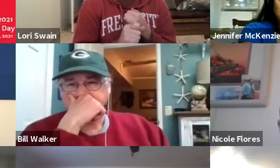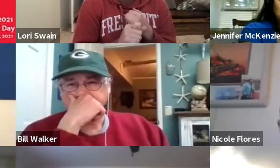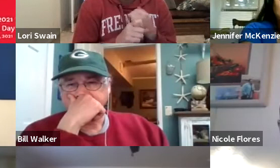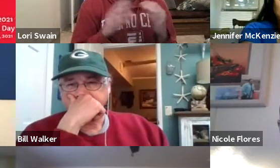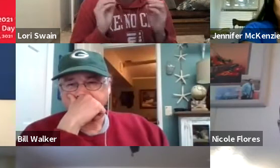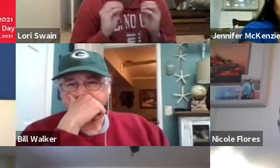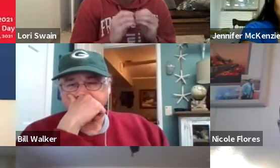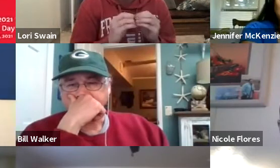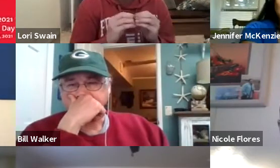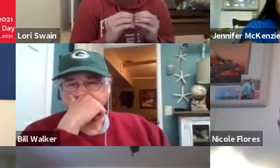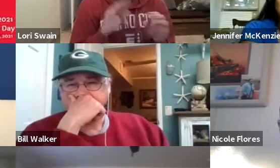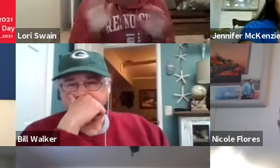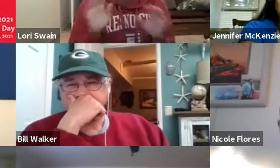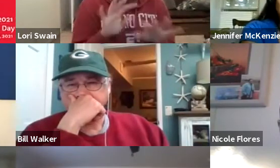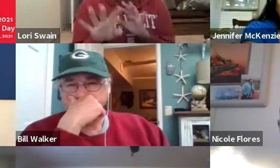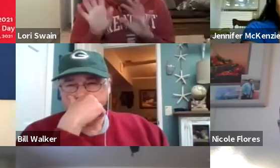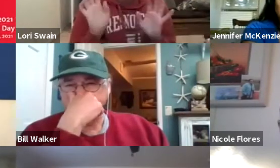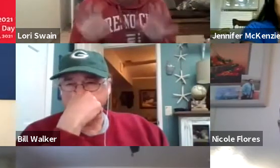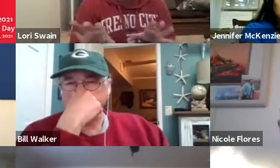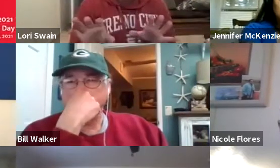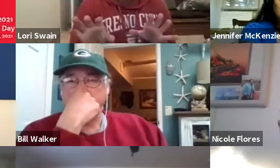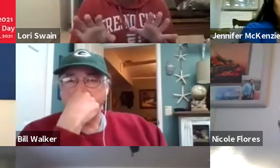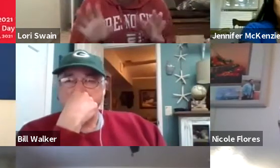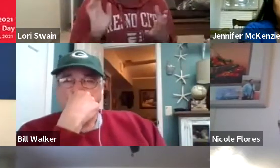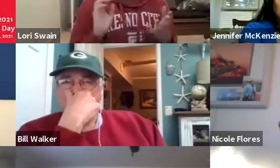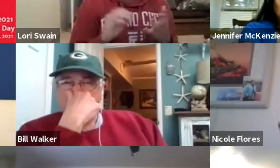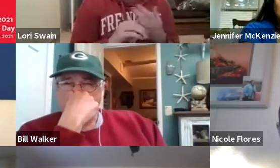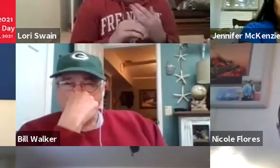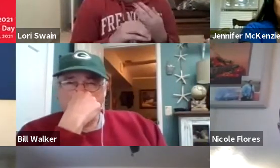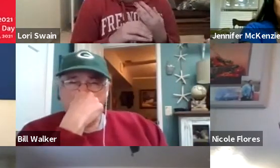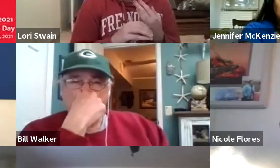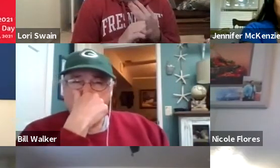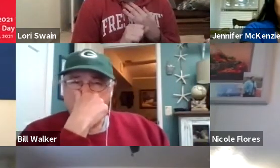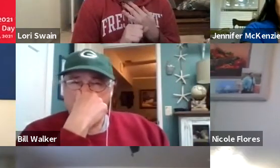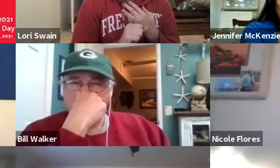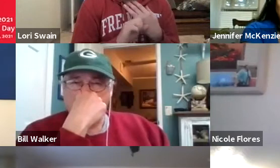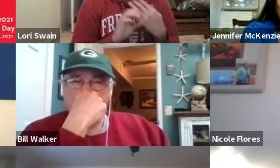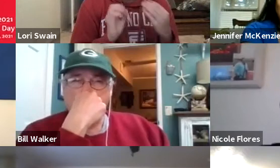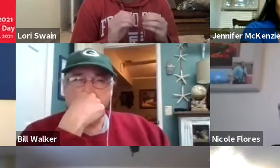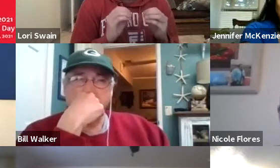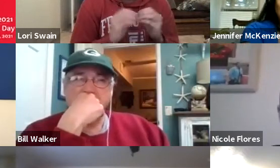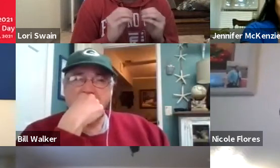student that they need that the 12 units from the college they're going to graduate from. And I always tell my students don't take a